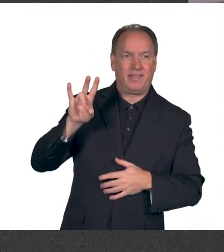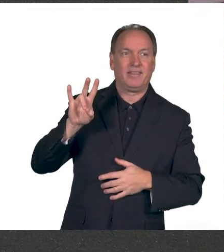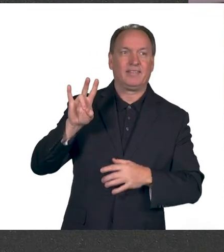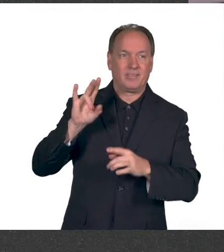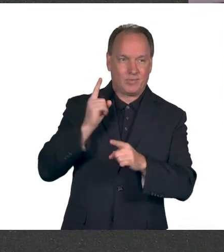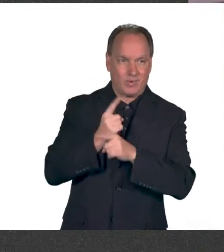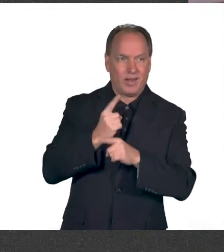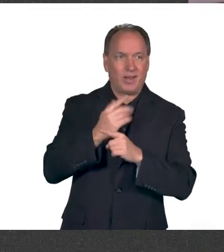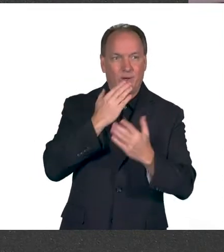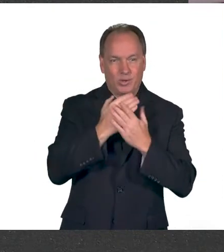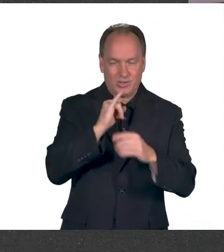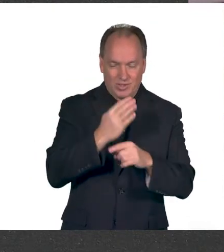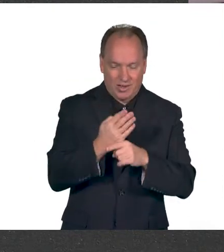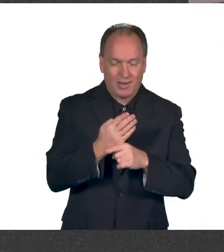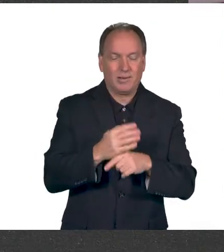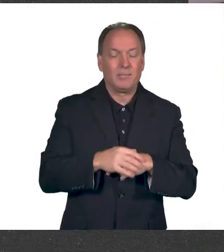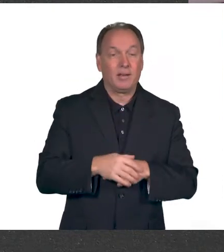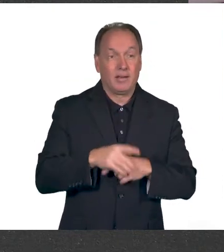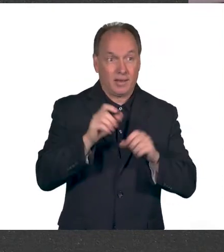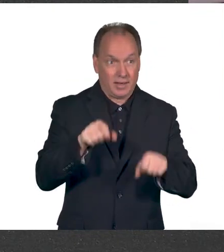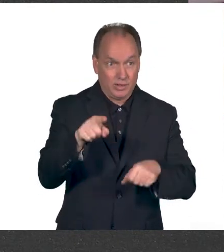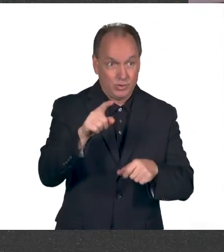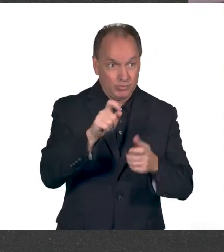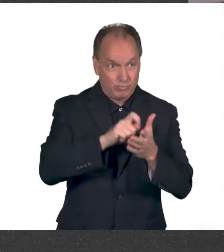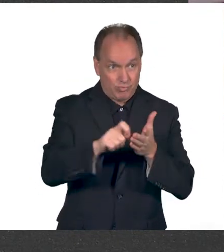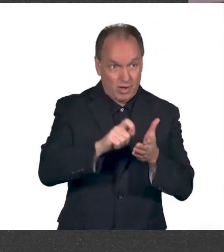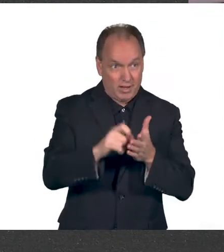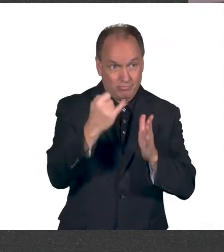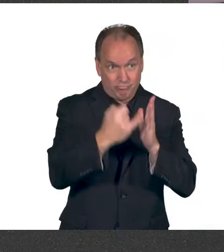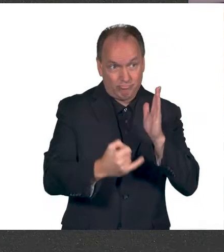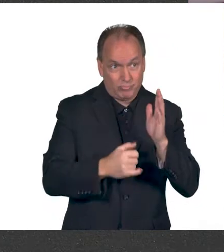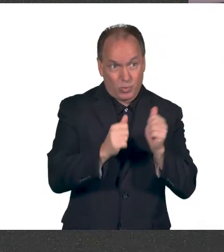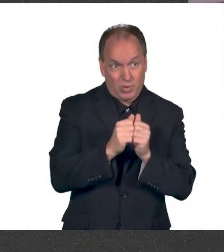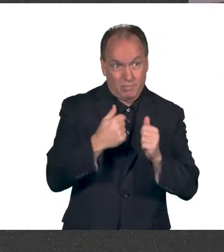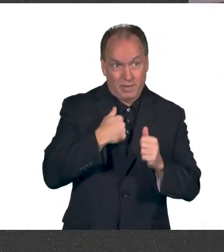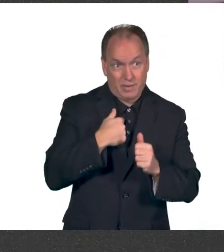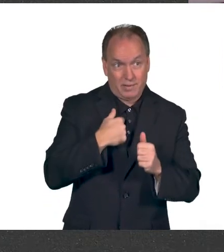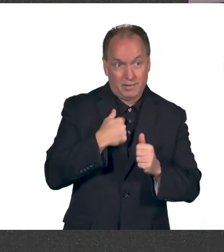seven good job. Can you write seven with me up in the air?